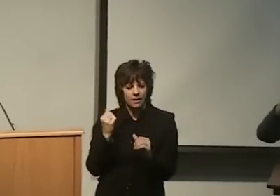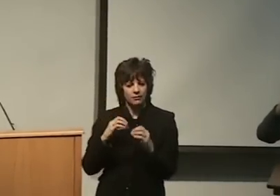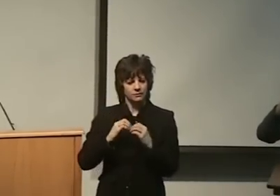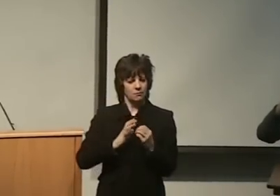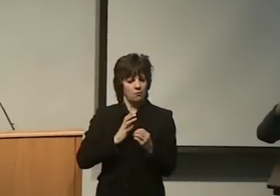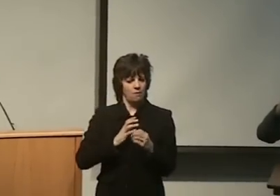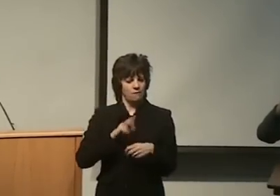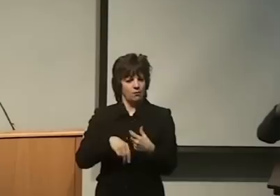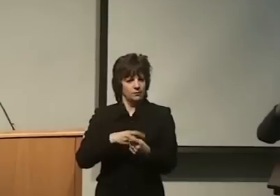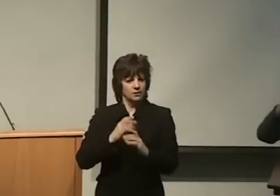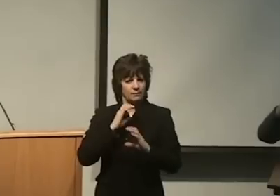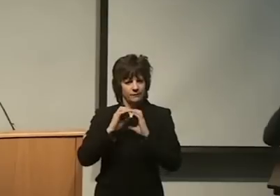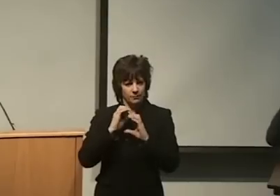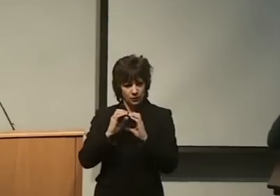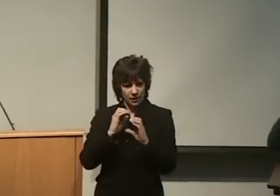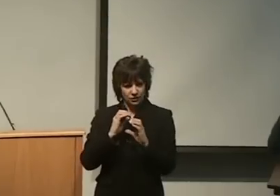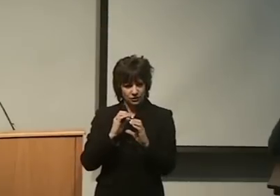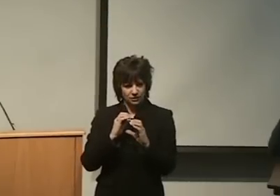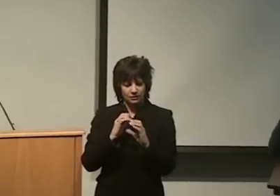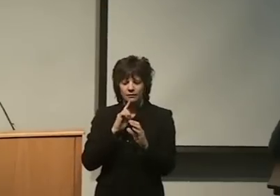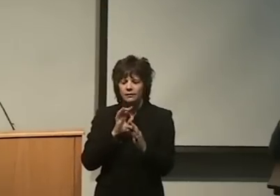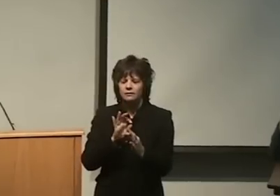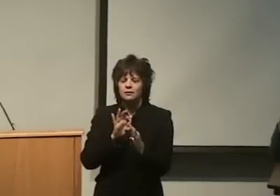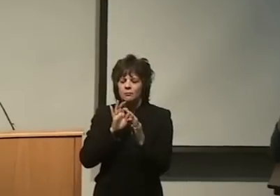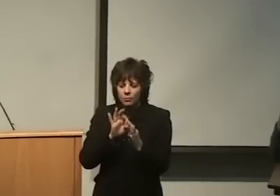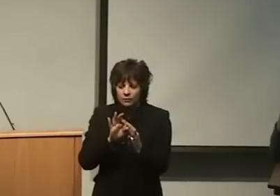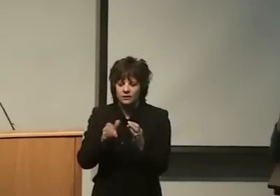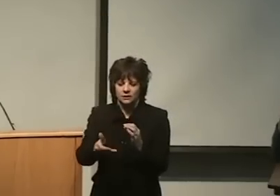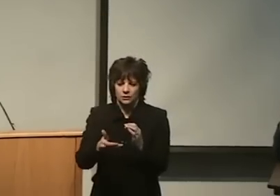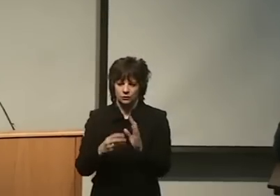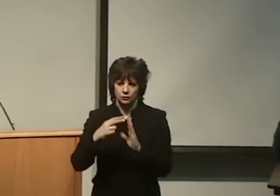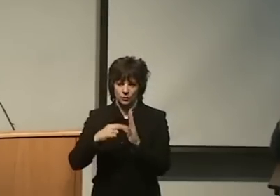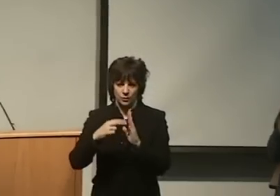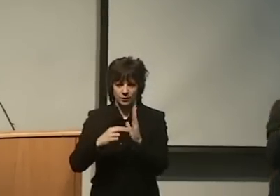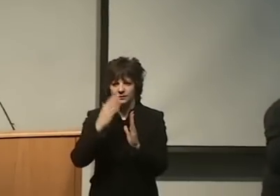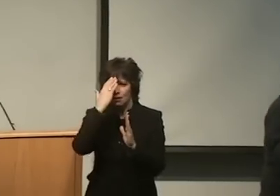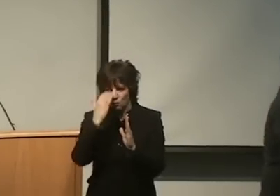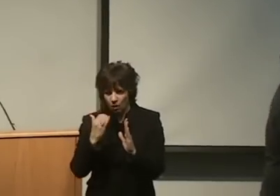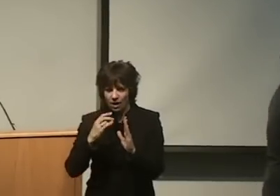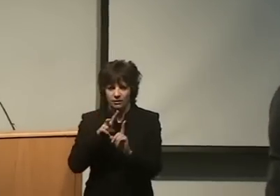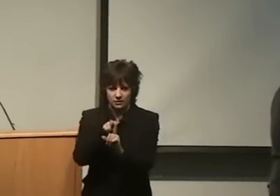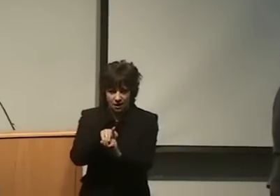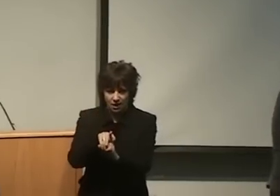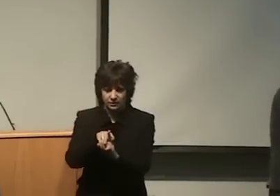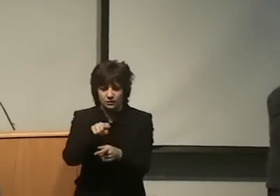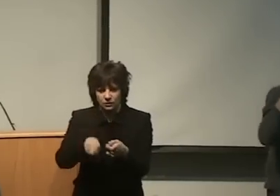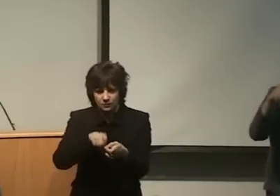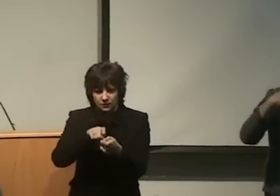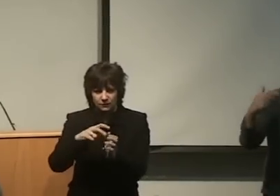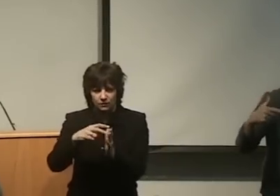It's actually perfect for introducing the readings. And I do that then every week and I keep up with them.